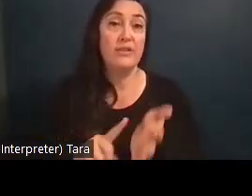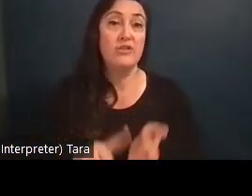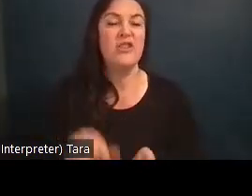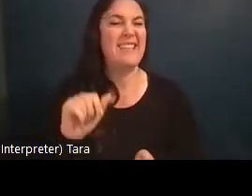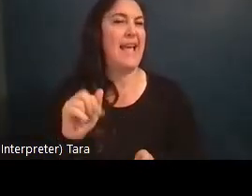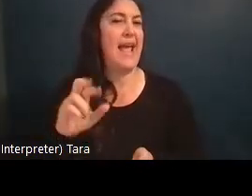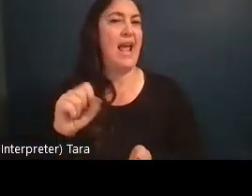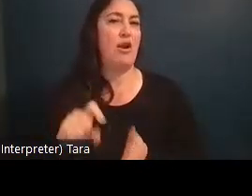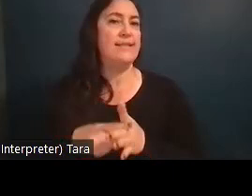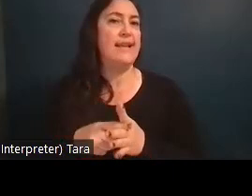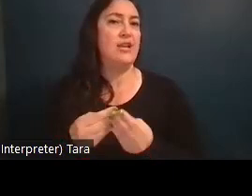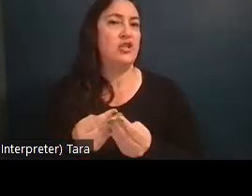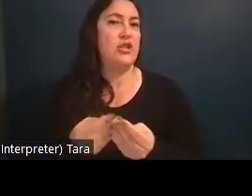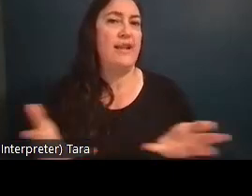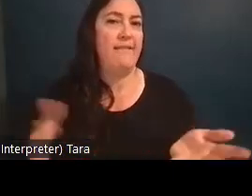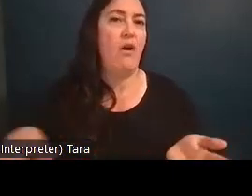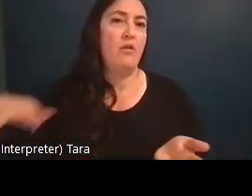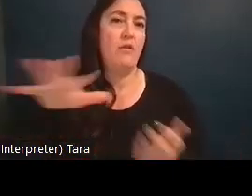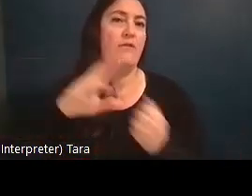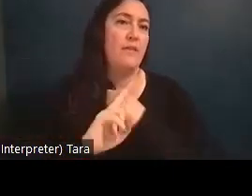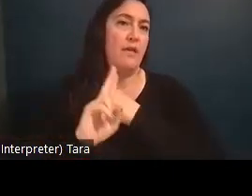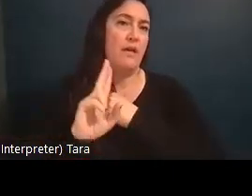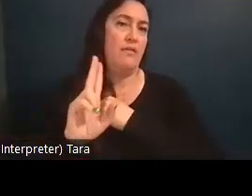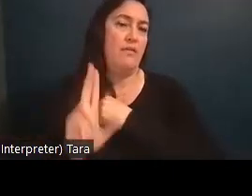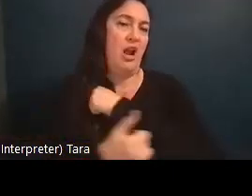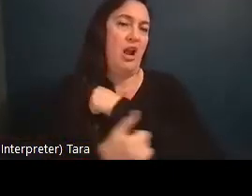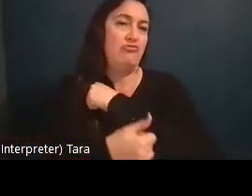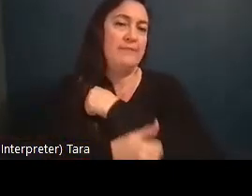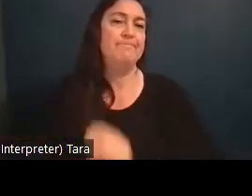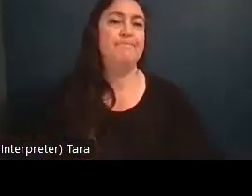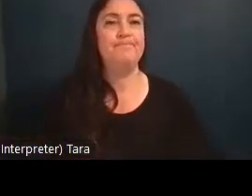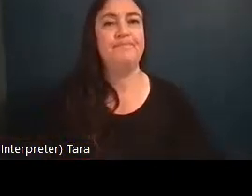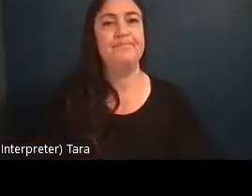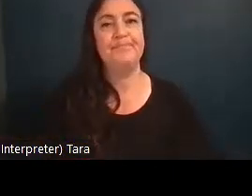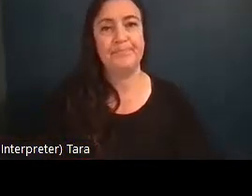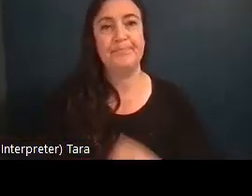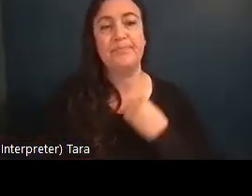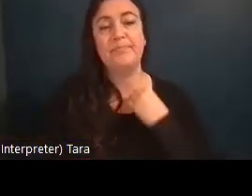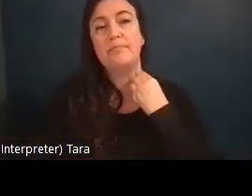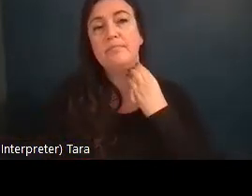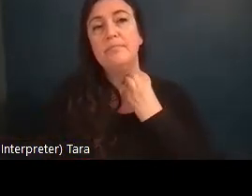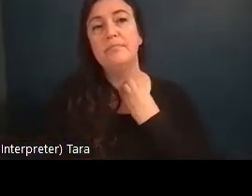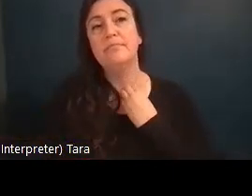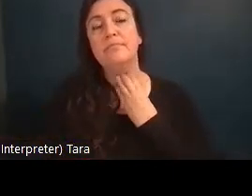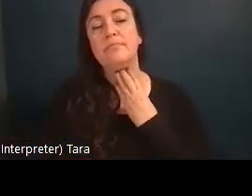country. Back in the days during my PhD when I had time to